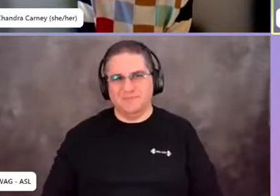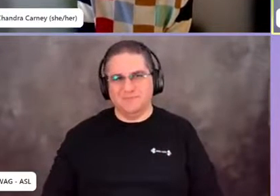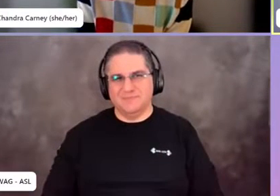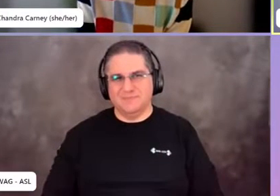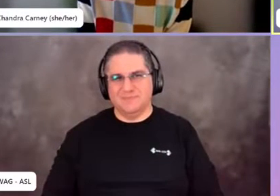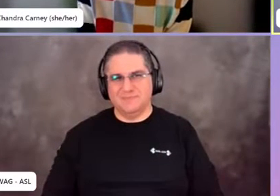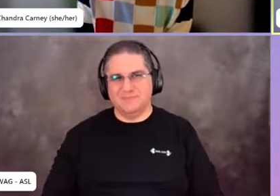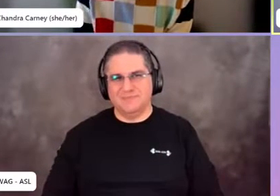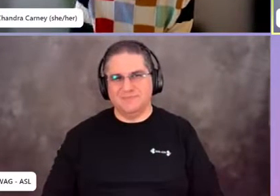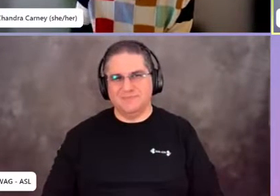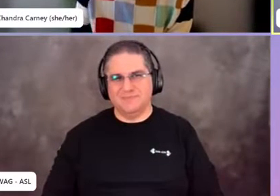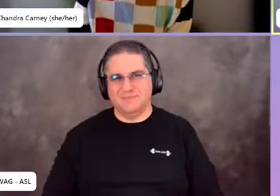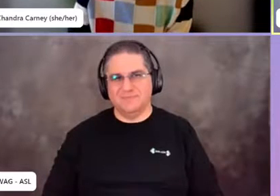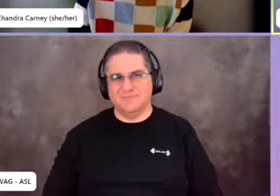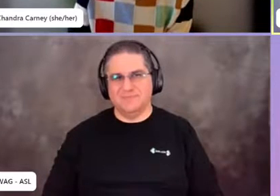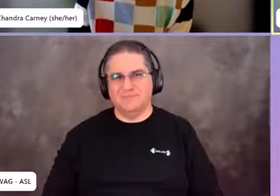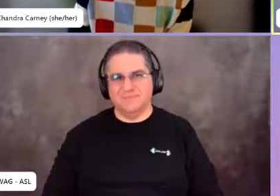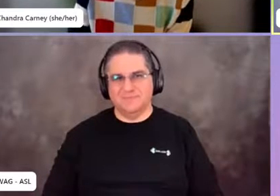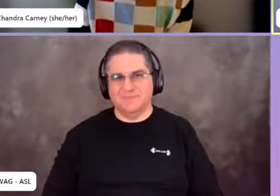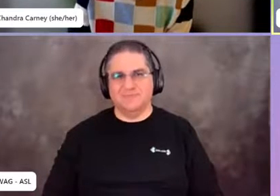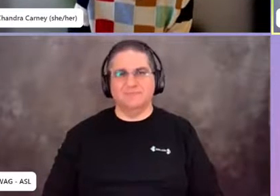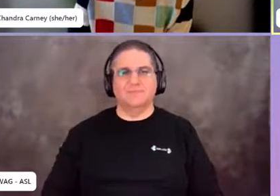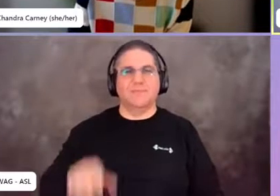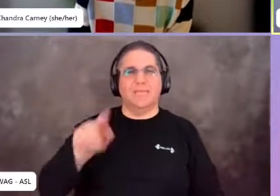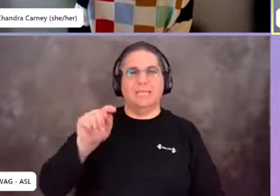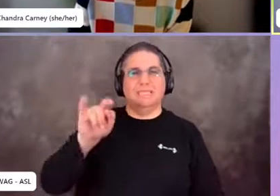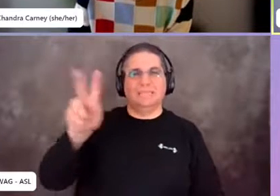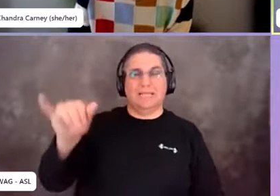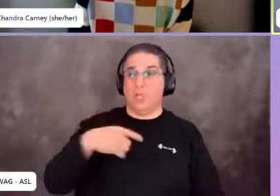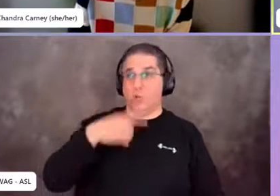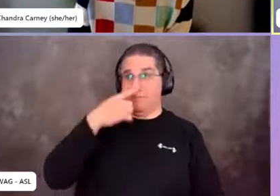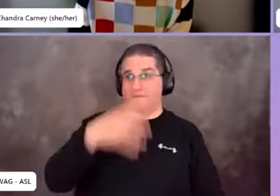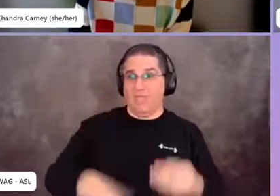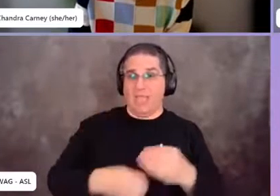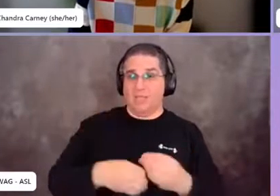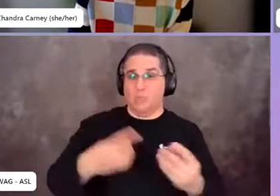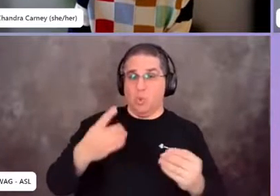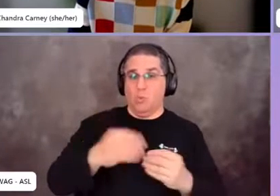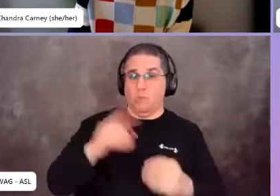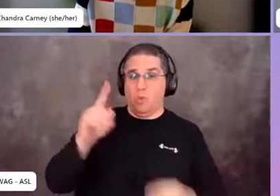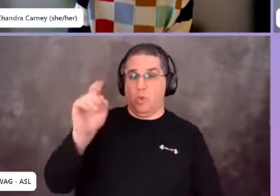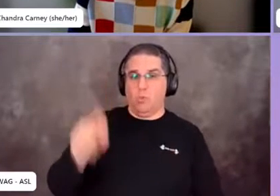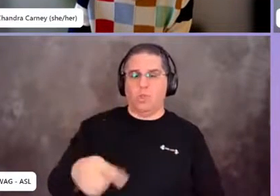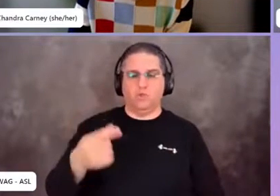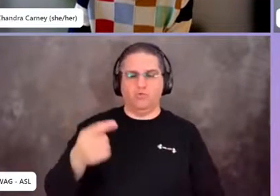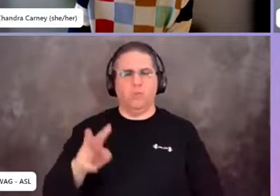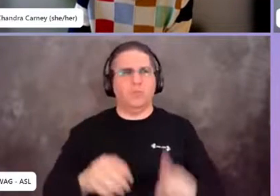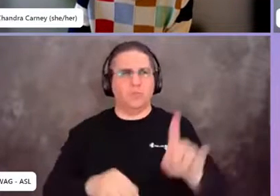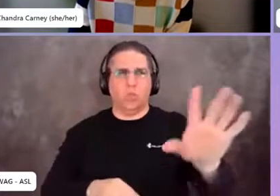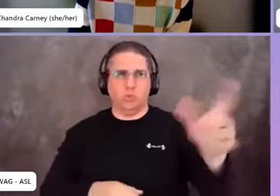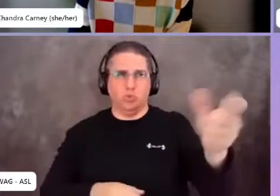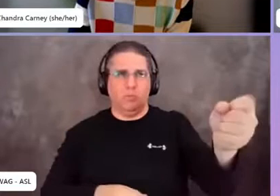across a complete company that is just not possible if you laid out like that. [TILLY] I